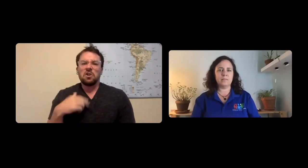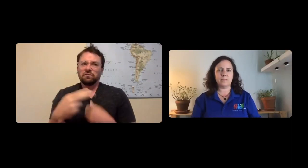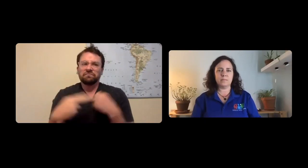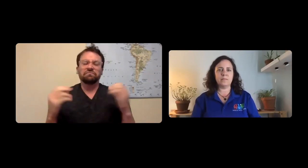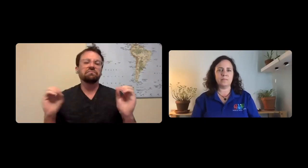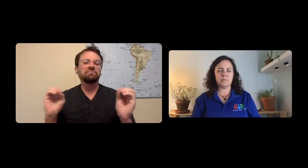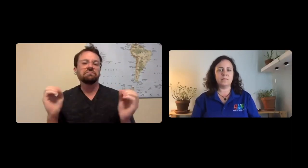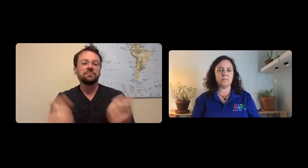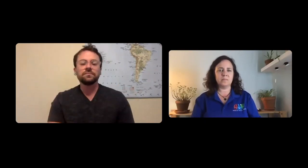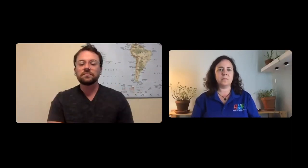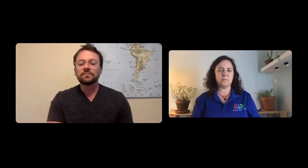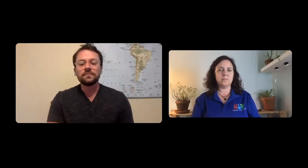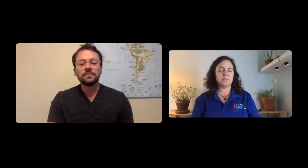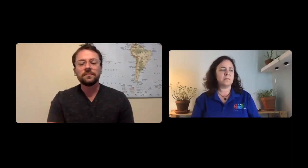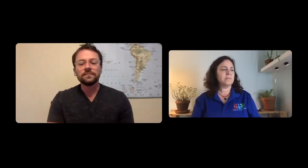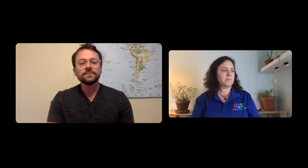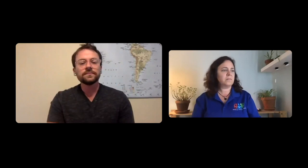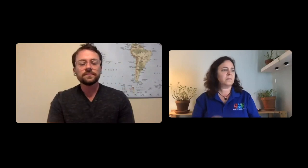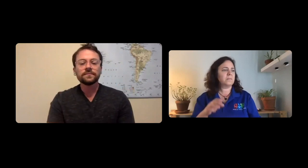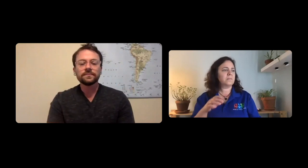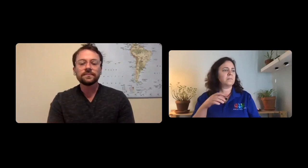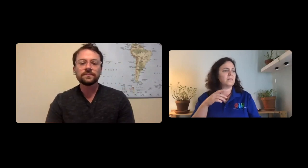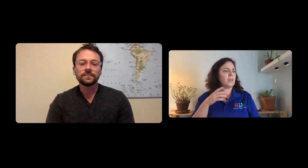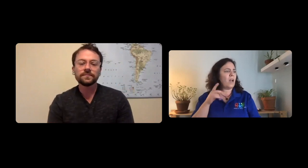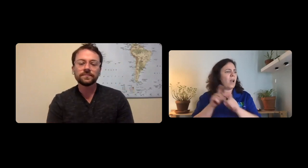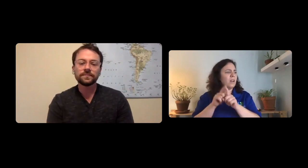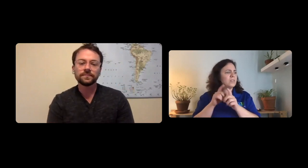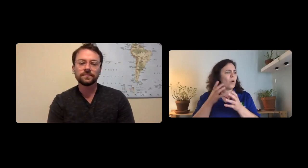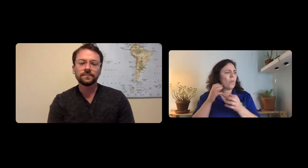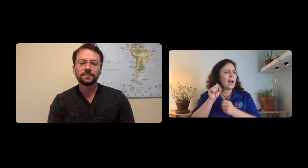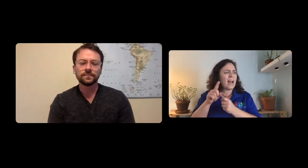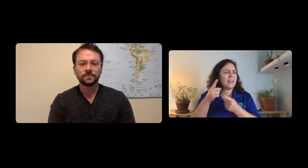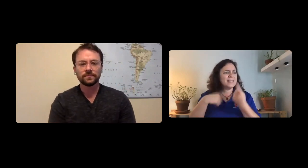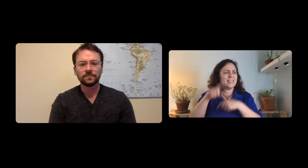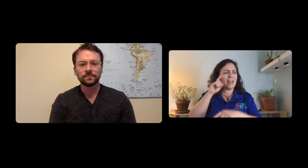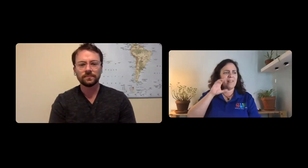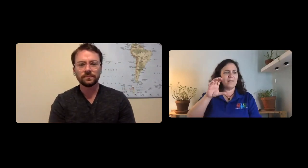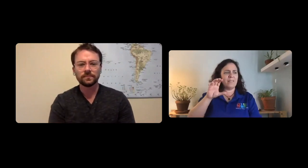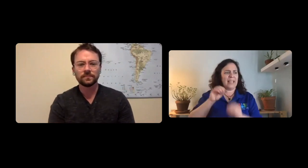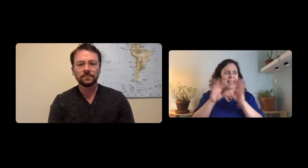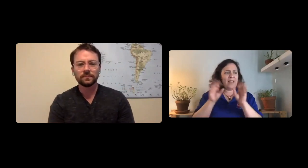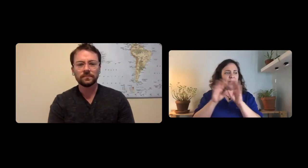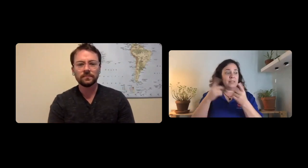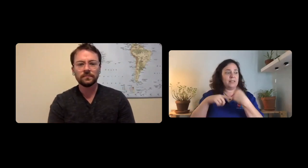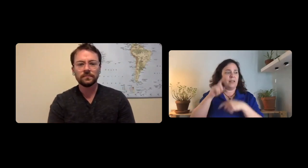It just means that in some way, they don't feel like the traditional two bucket system works for them.